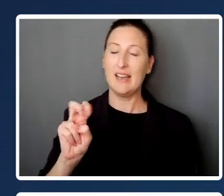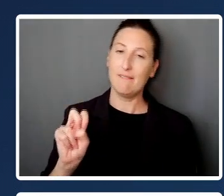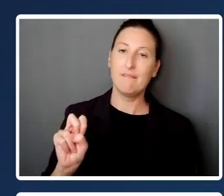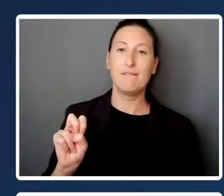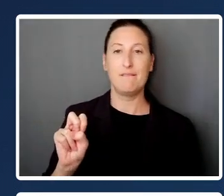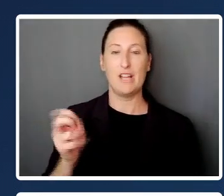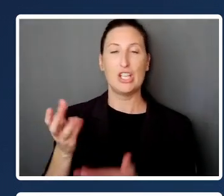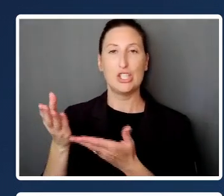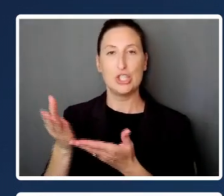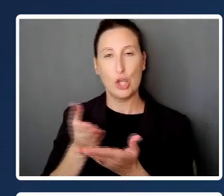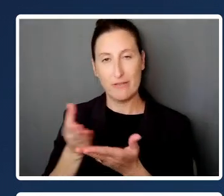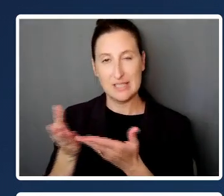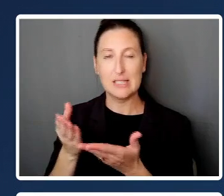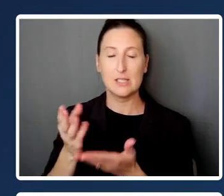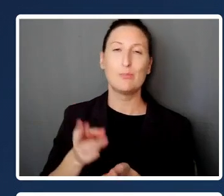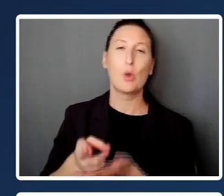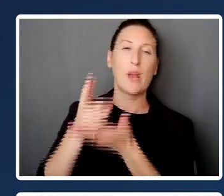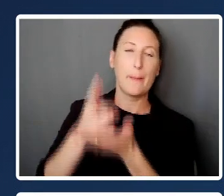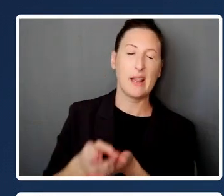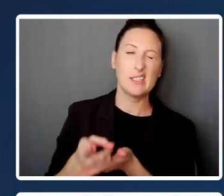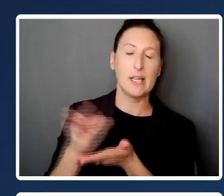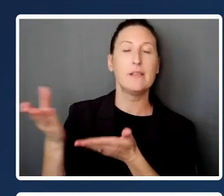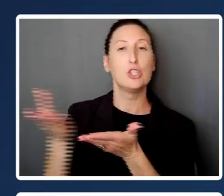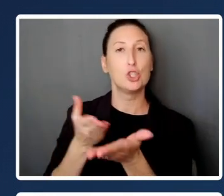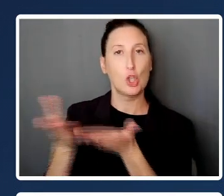they were a little bit more in the background, but they were important too because they helped